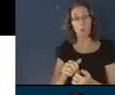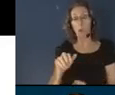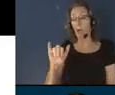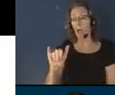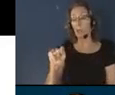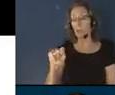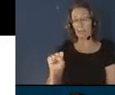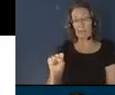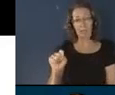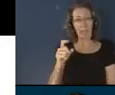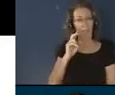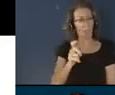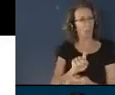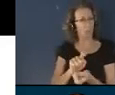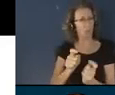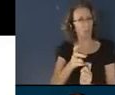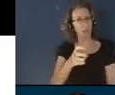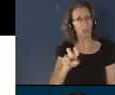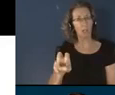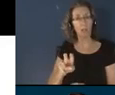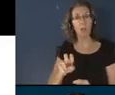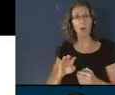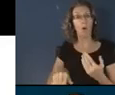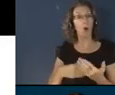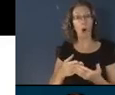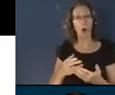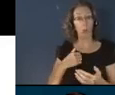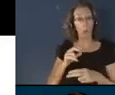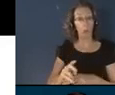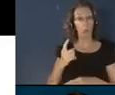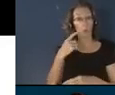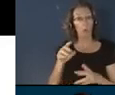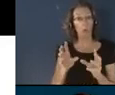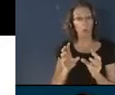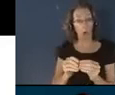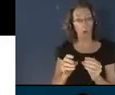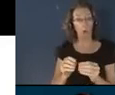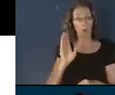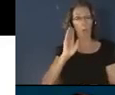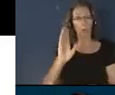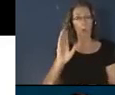they're switching over all the ones that we'll be using for the conference will be pro accounts.